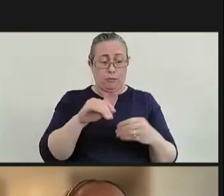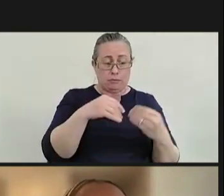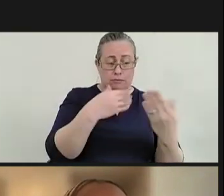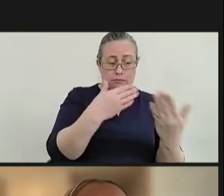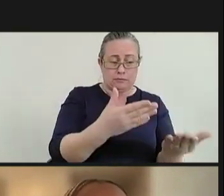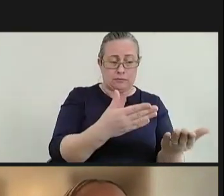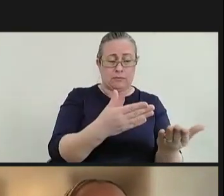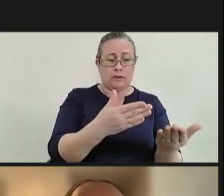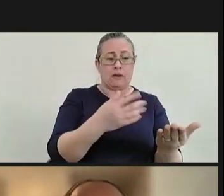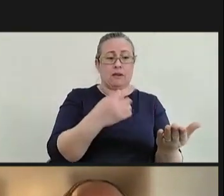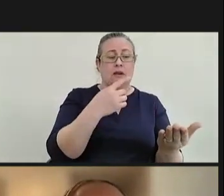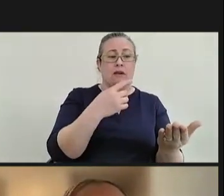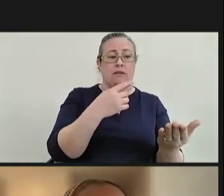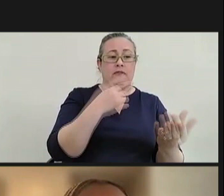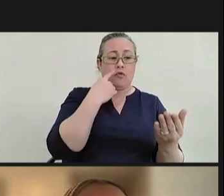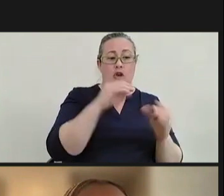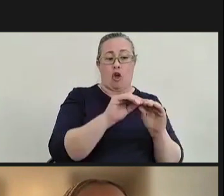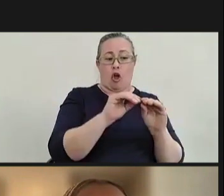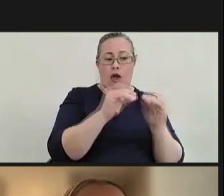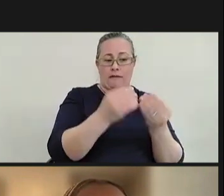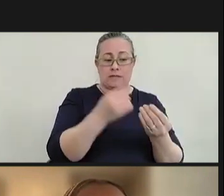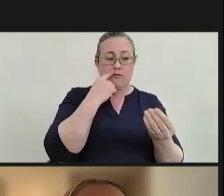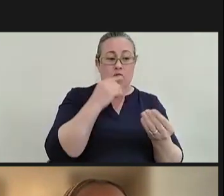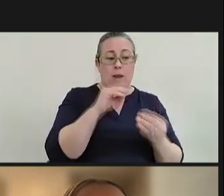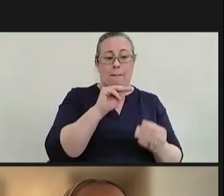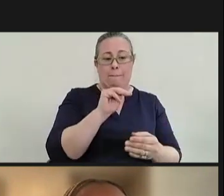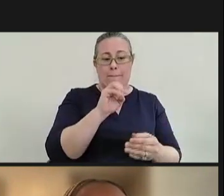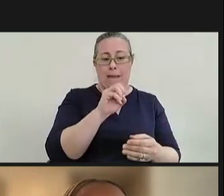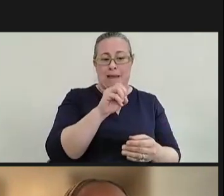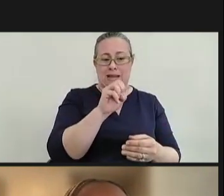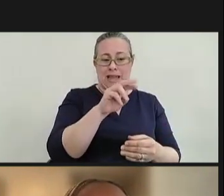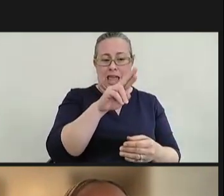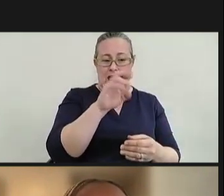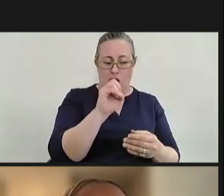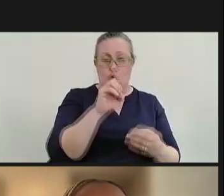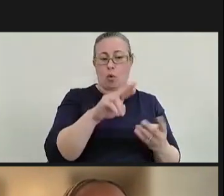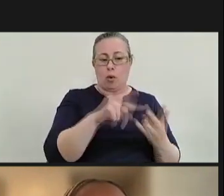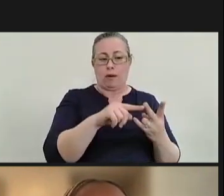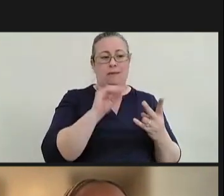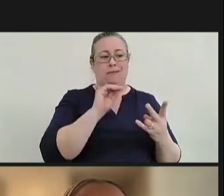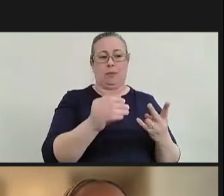Medicare and uninsured, or is it just uninsured? And if Medicare is included,